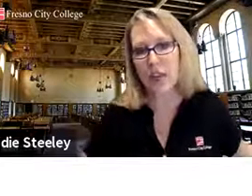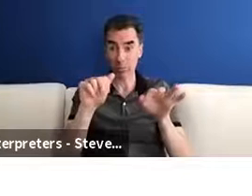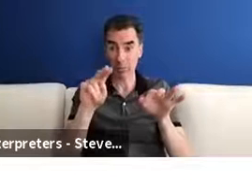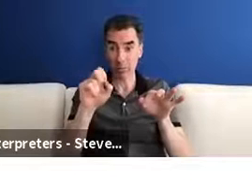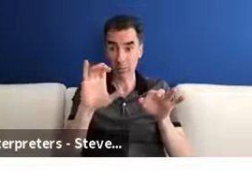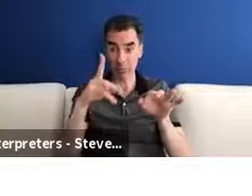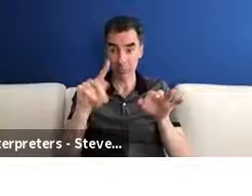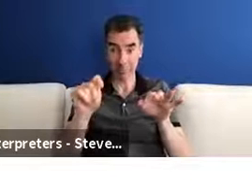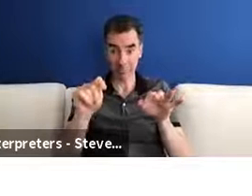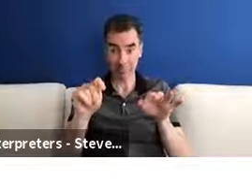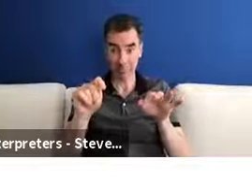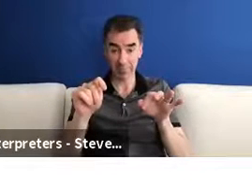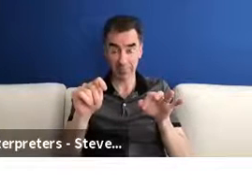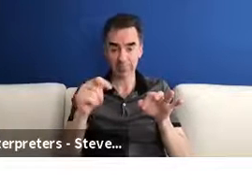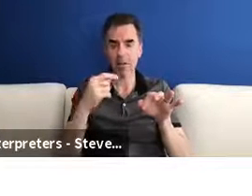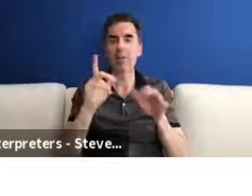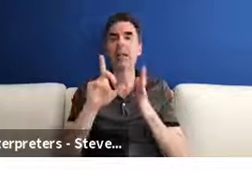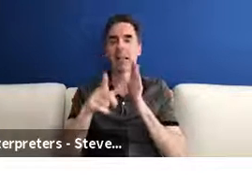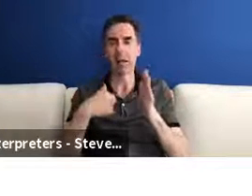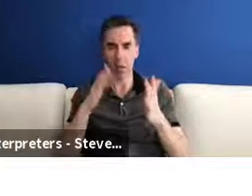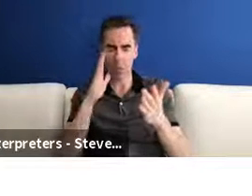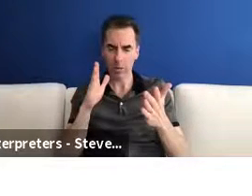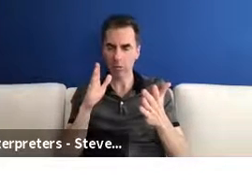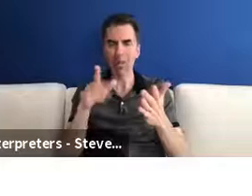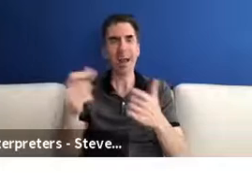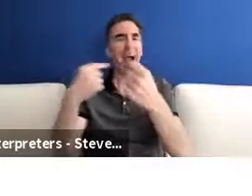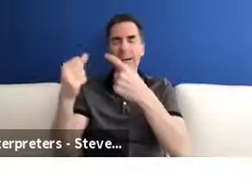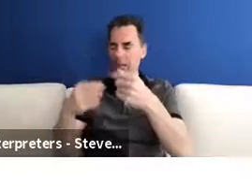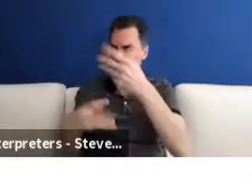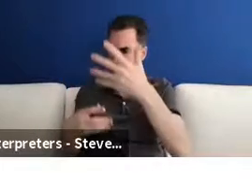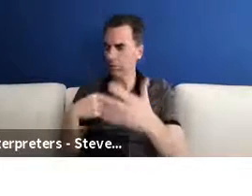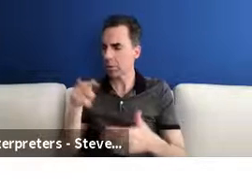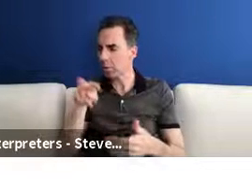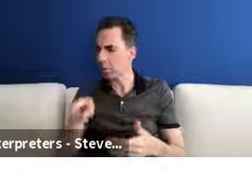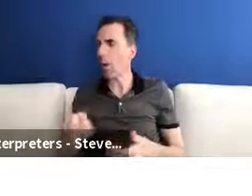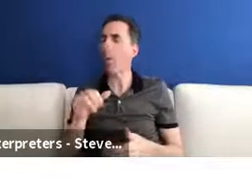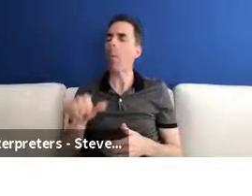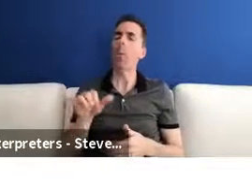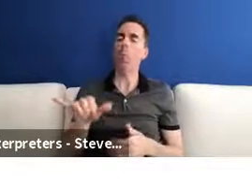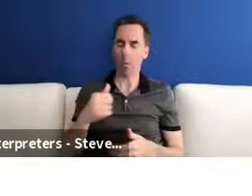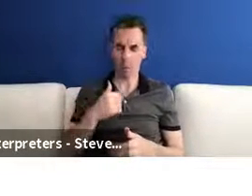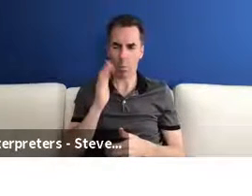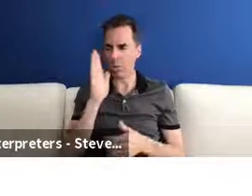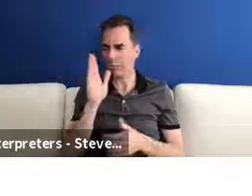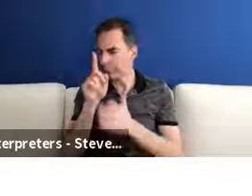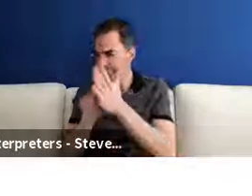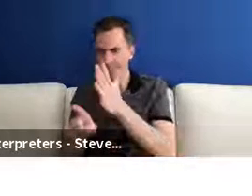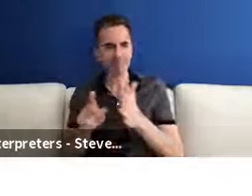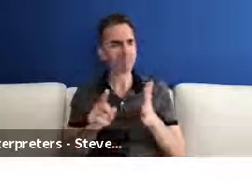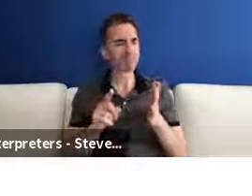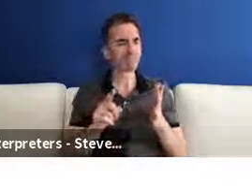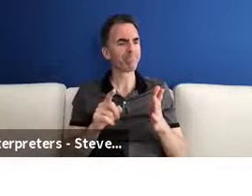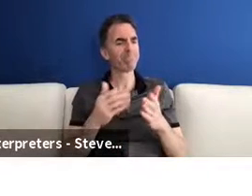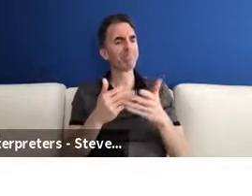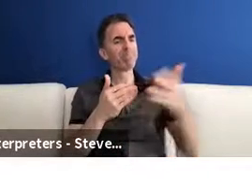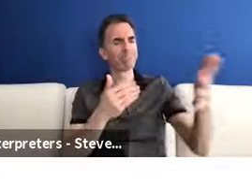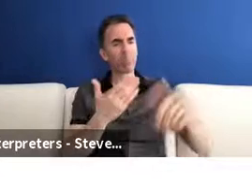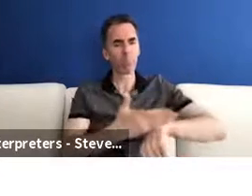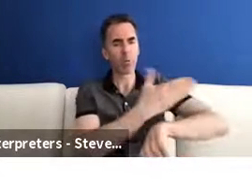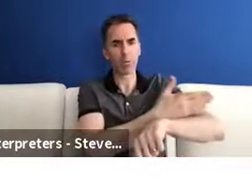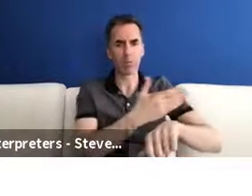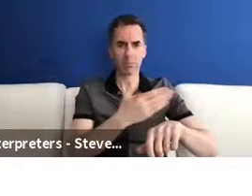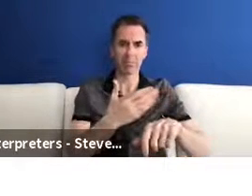continue to support you this semester. Obviously, we can't cover everything in in this short period of time. And so it's not